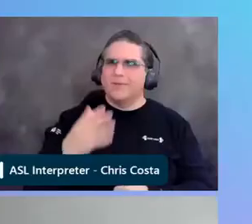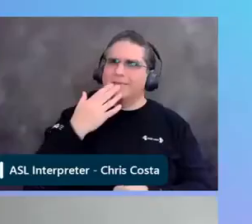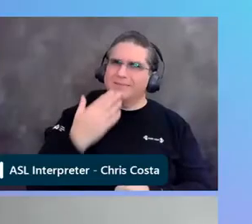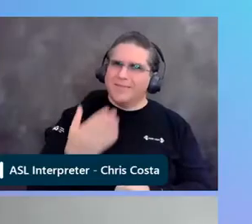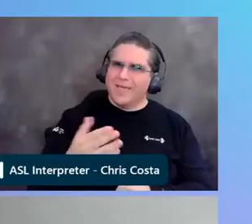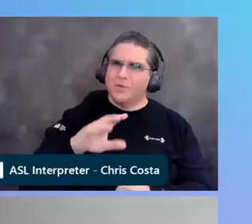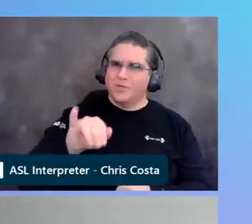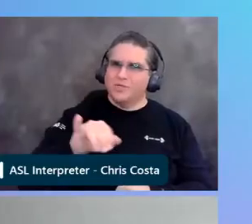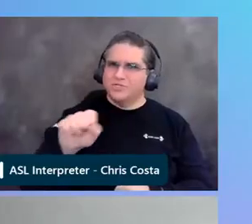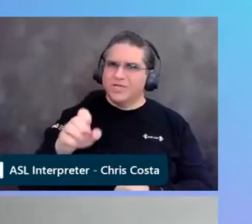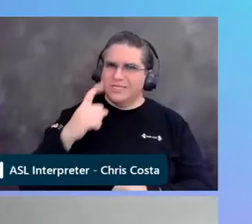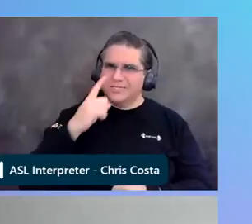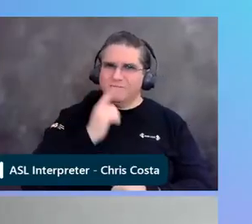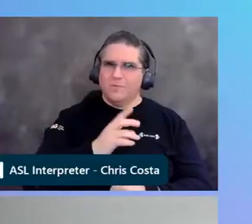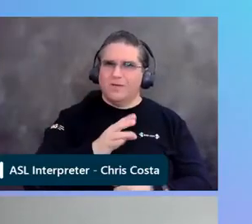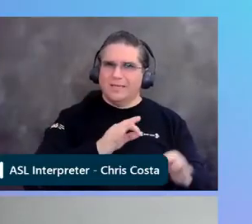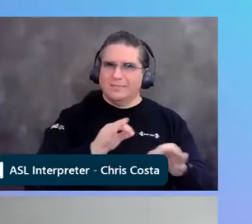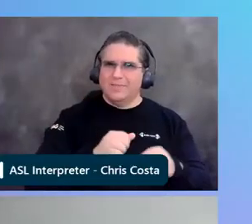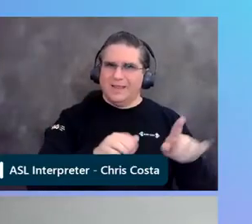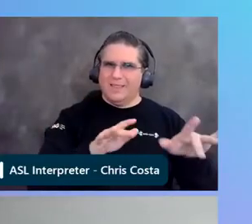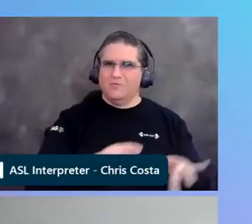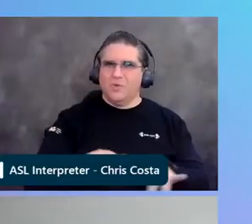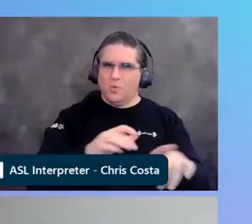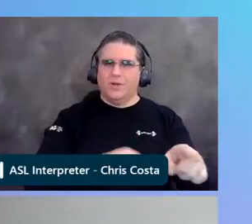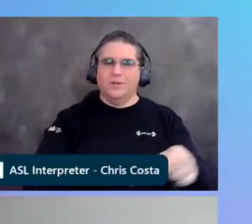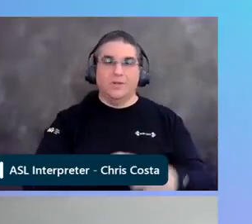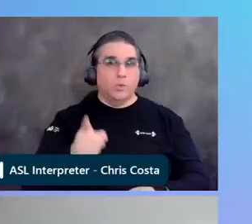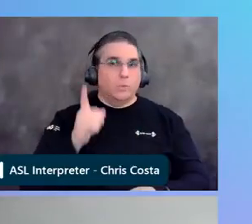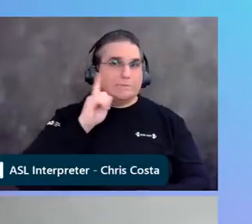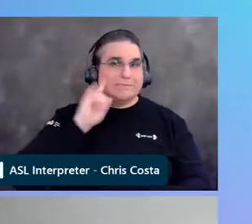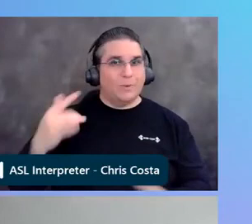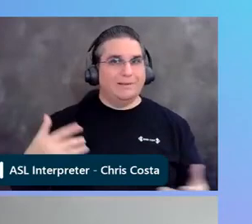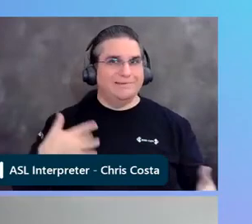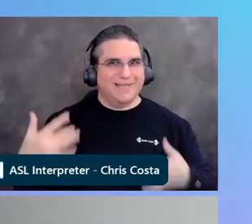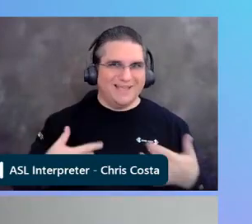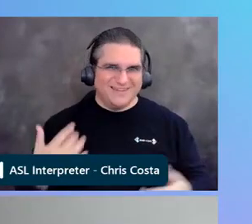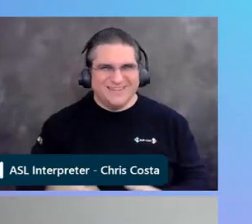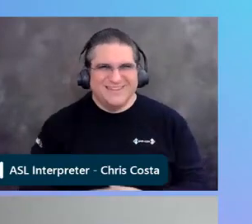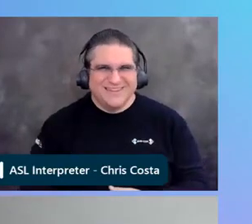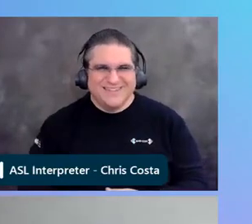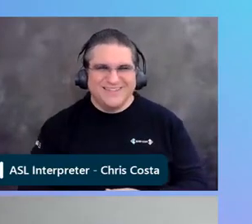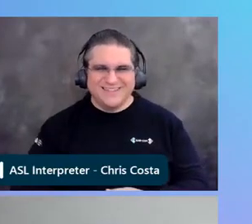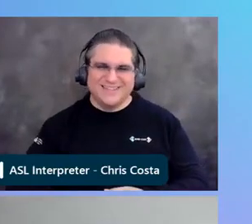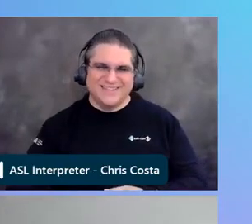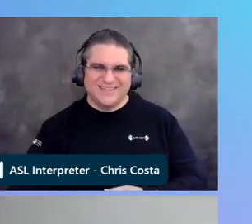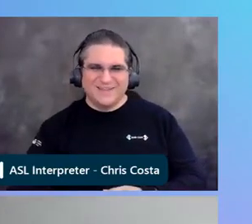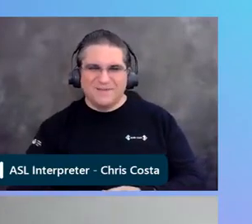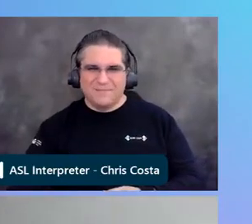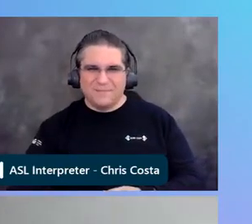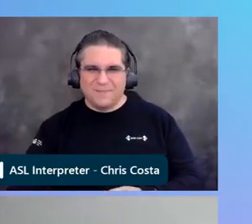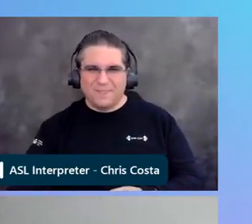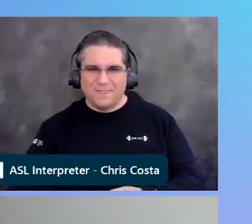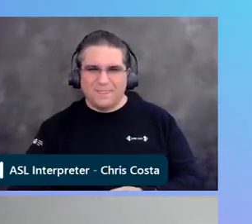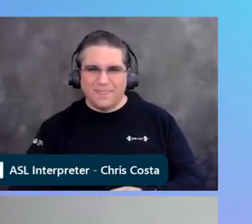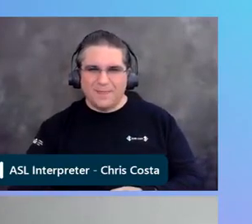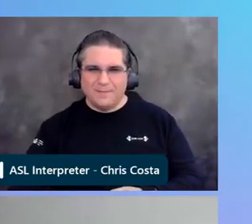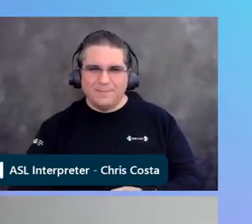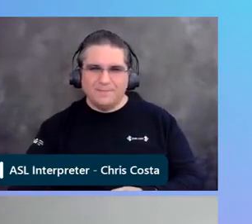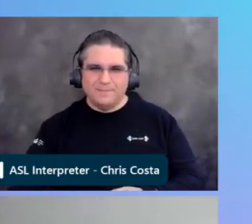Um, you sound very excited about all the things that it could do.